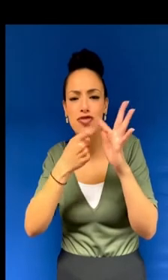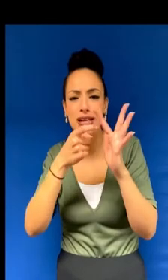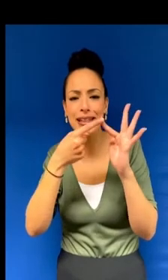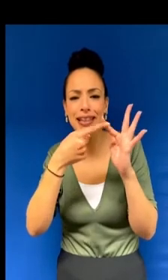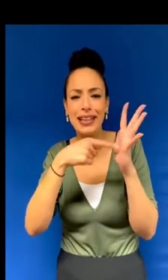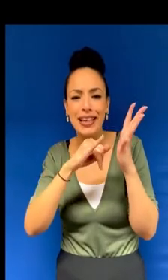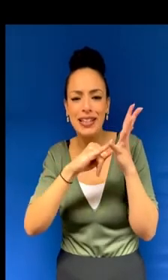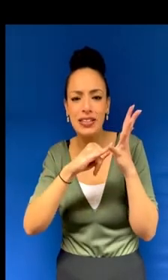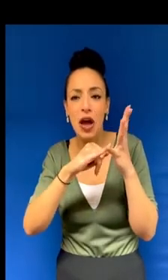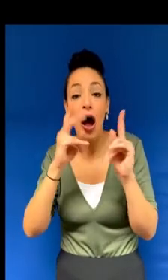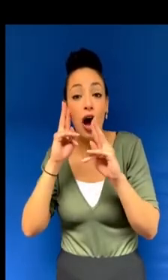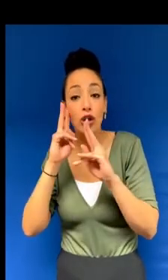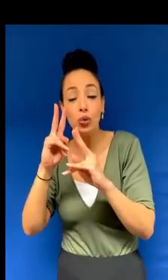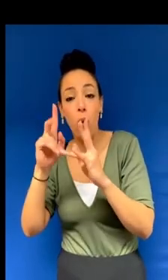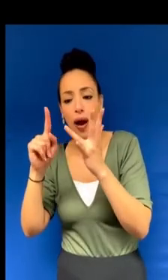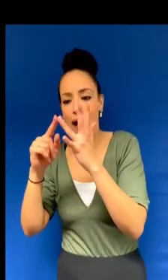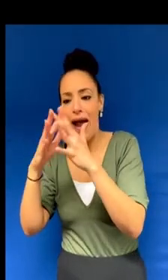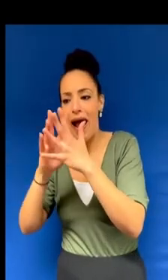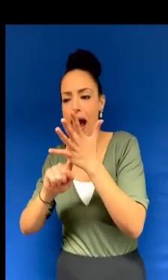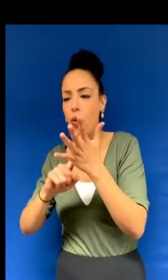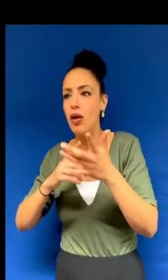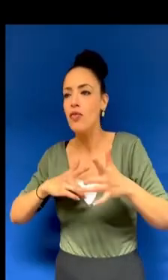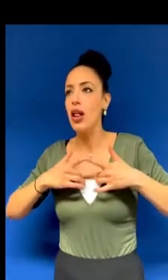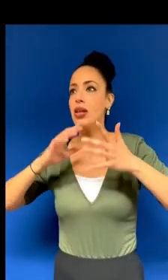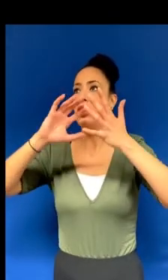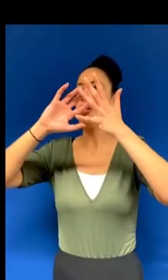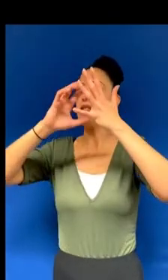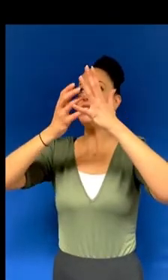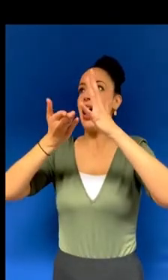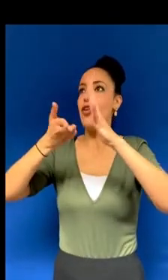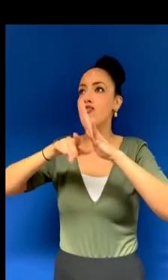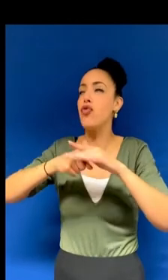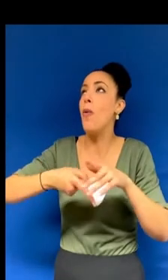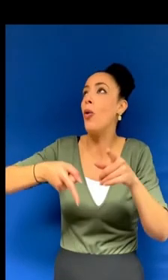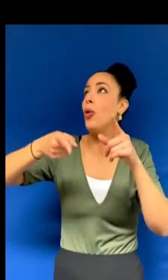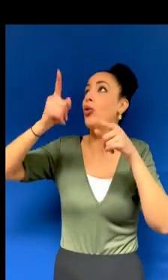little forests, where you can sit and listen to the birds, the parakeets,